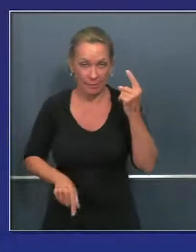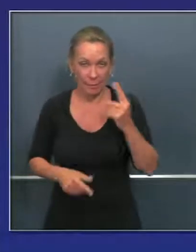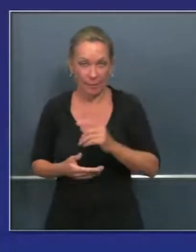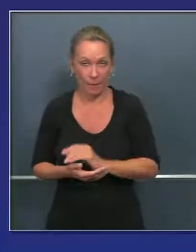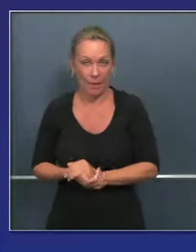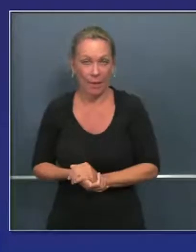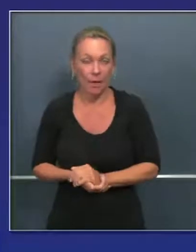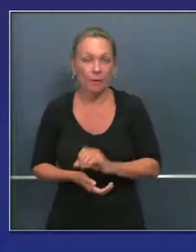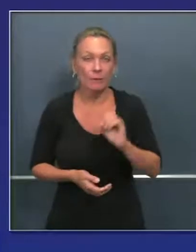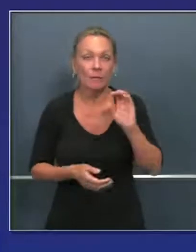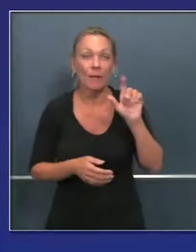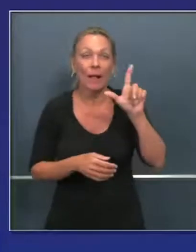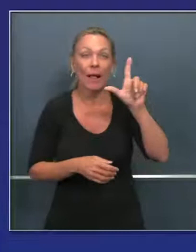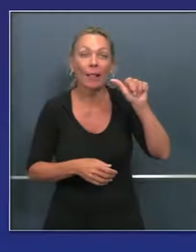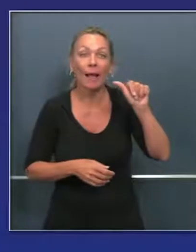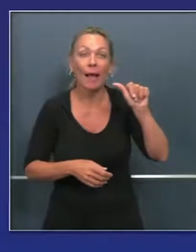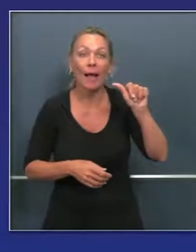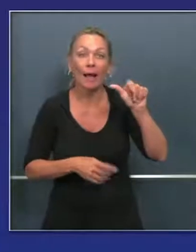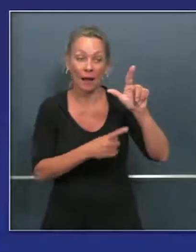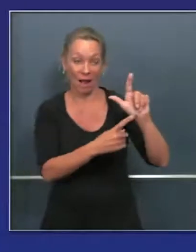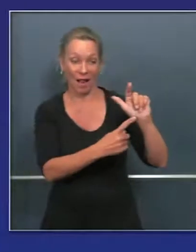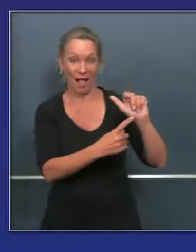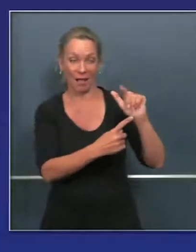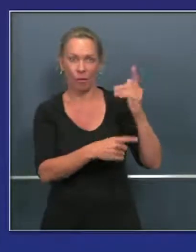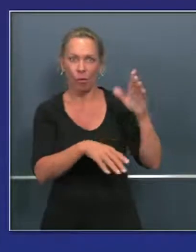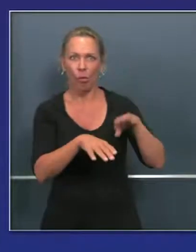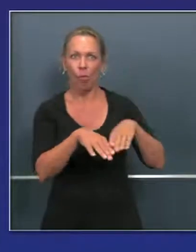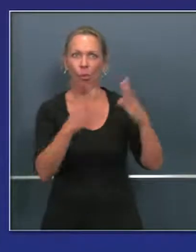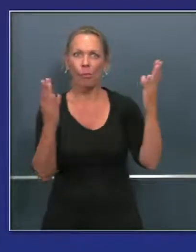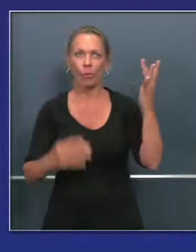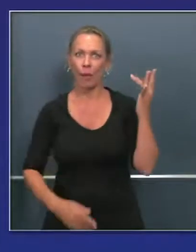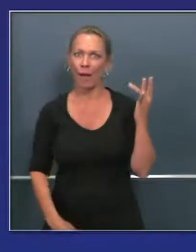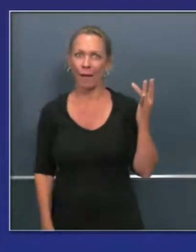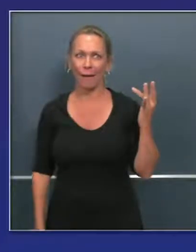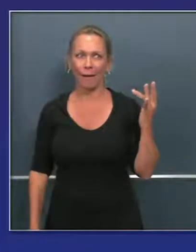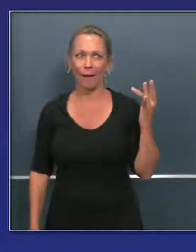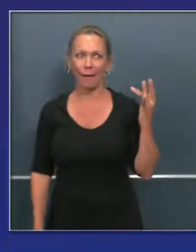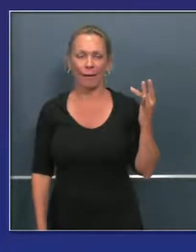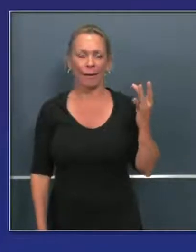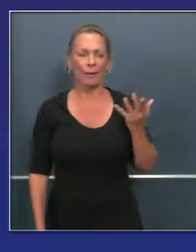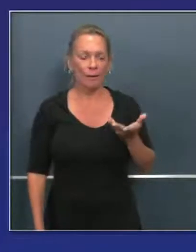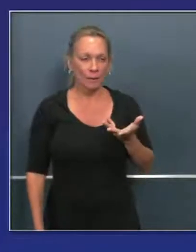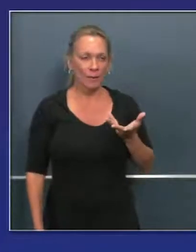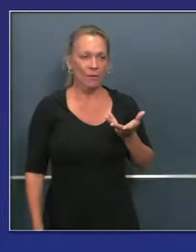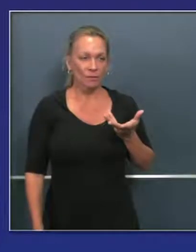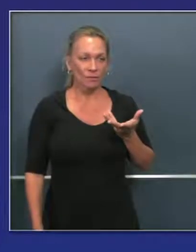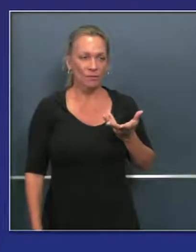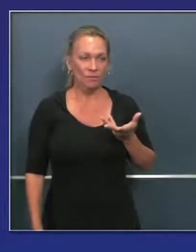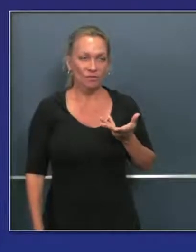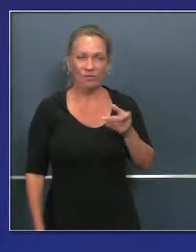well as the need to take some time to create that preparedness that we know is essential since that